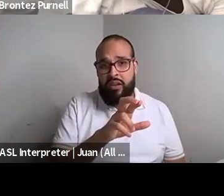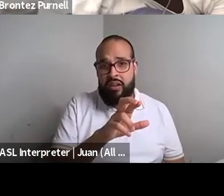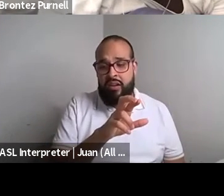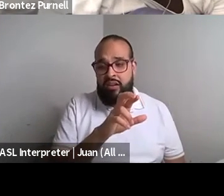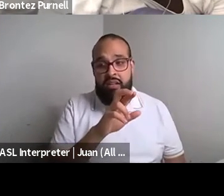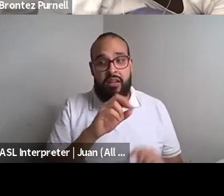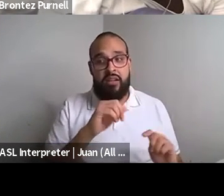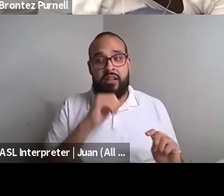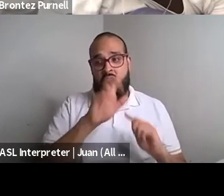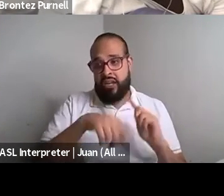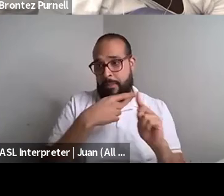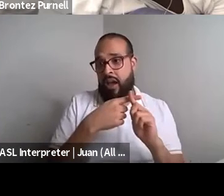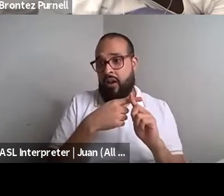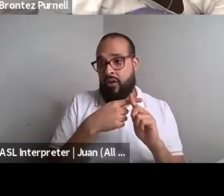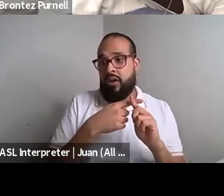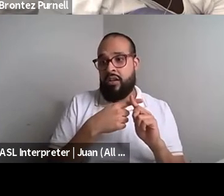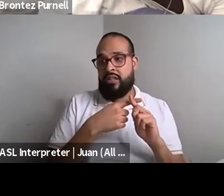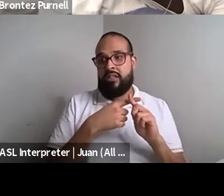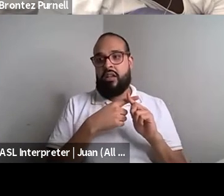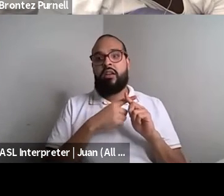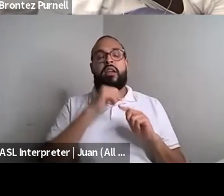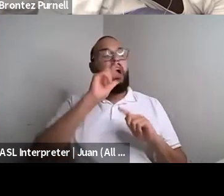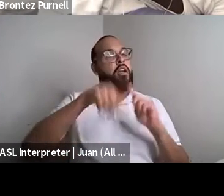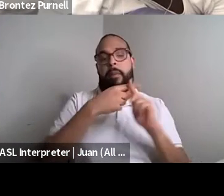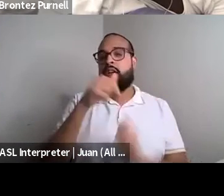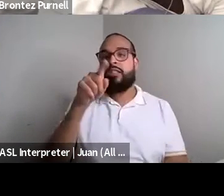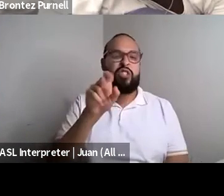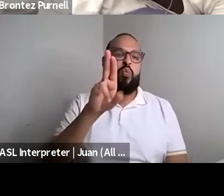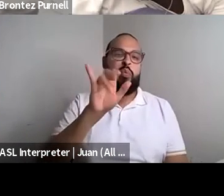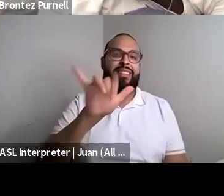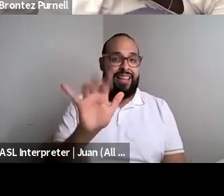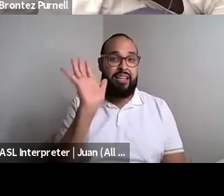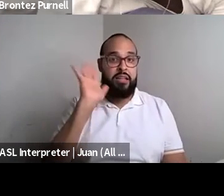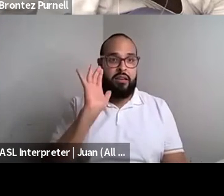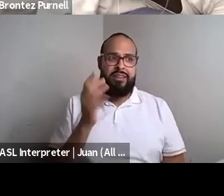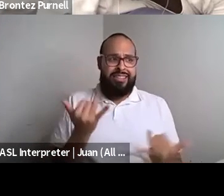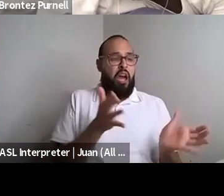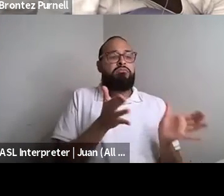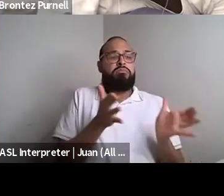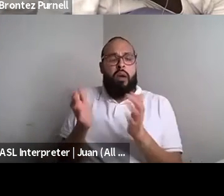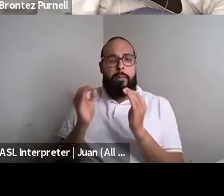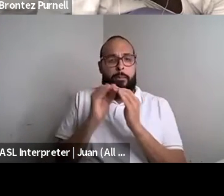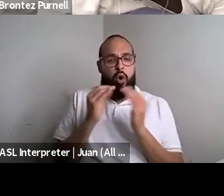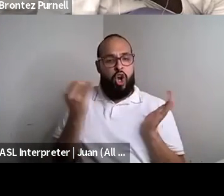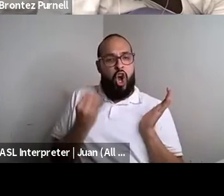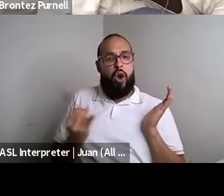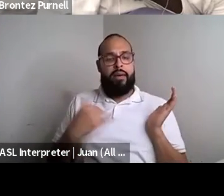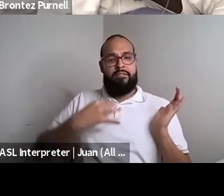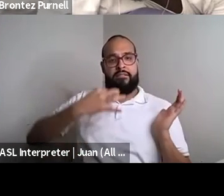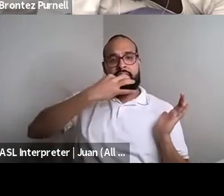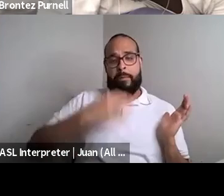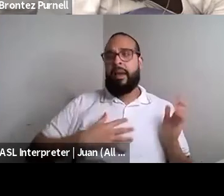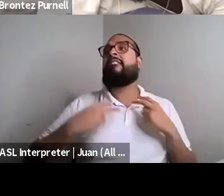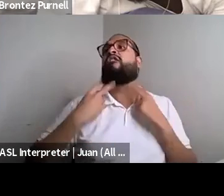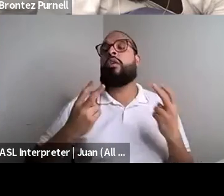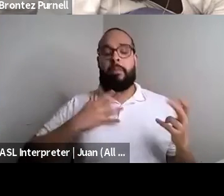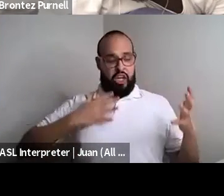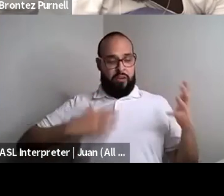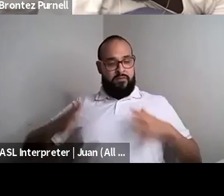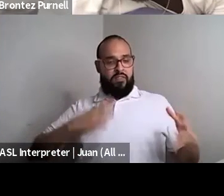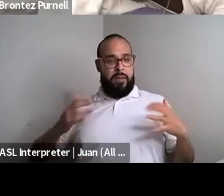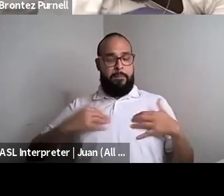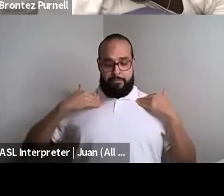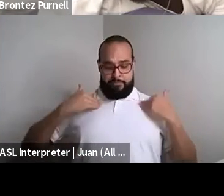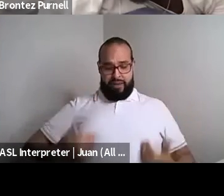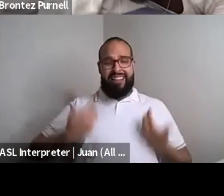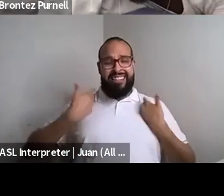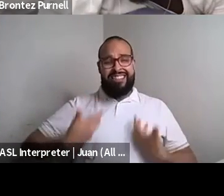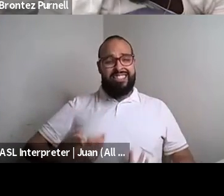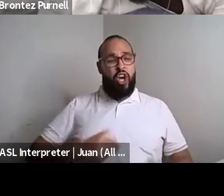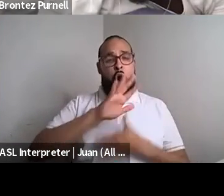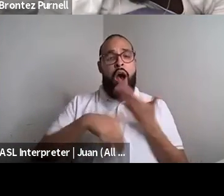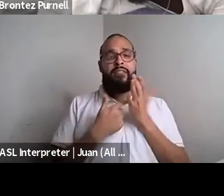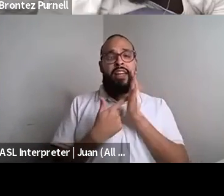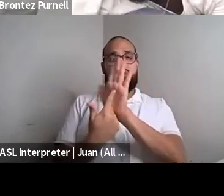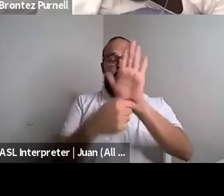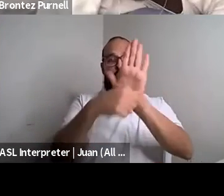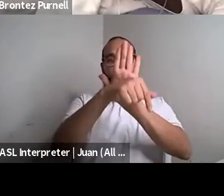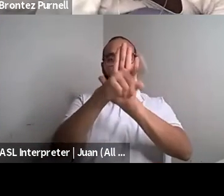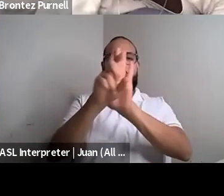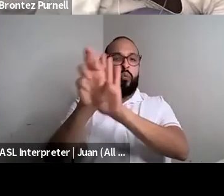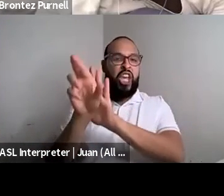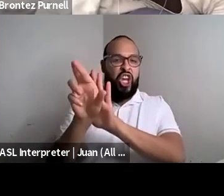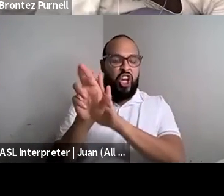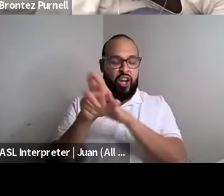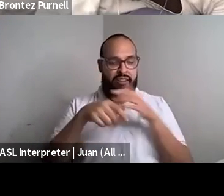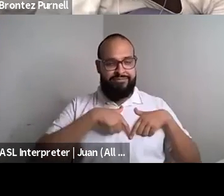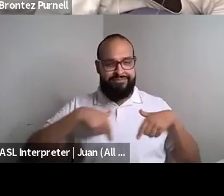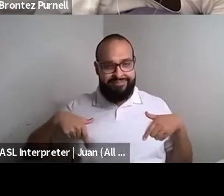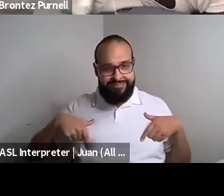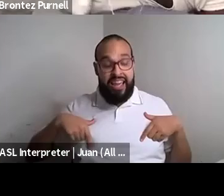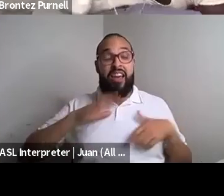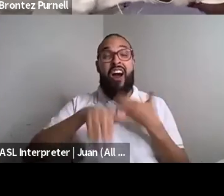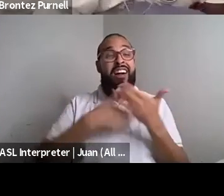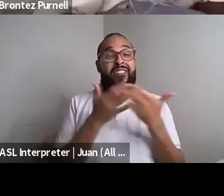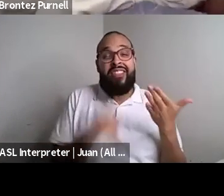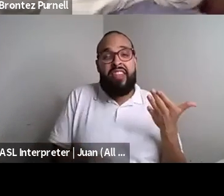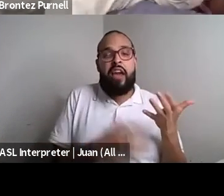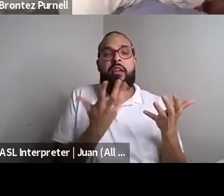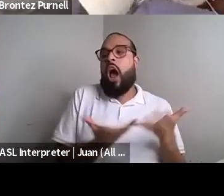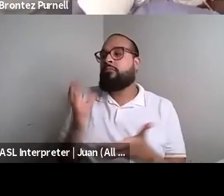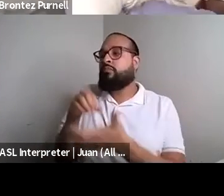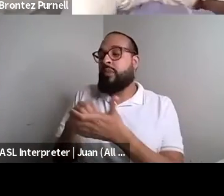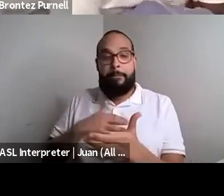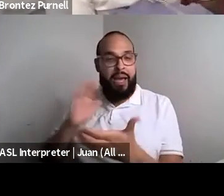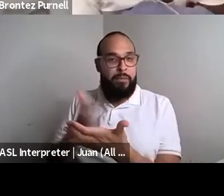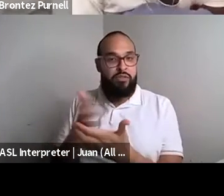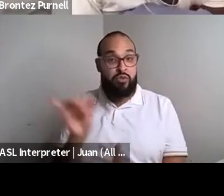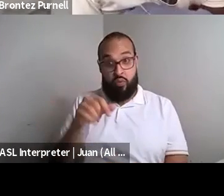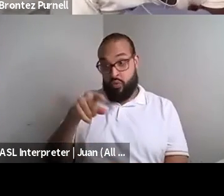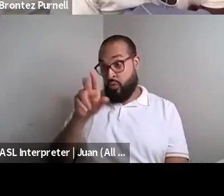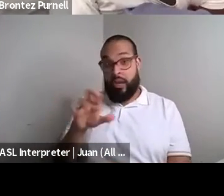Kokumo: Because I always get my career. This was never sexual. It was always like artistic like right my voice is clear my fashion is clear. My body is clear and then like moving for it. I bring that into what I do with my music. WE'RE SOUL. You know, I was queer soul is